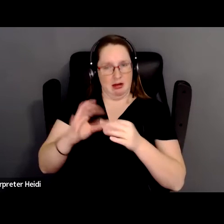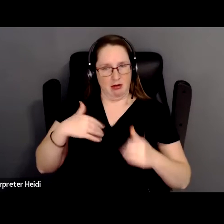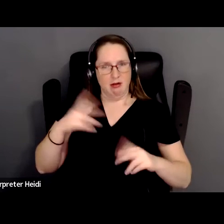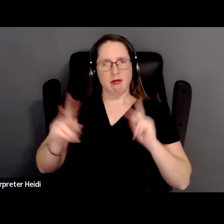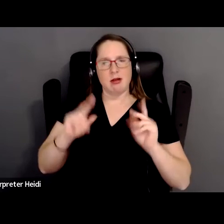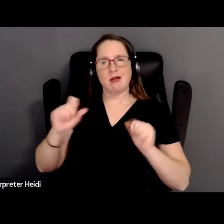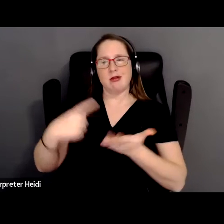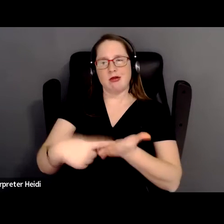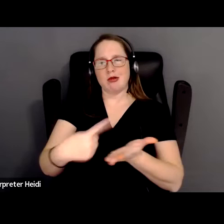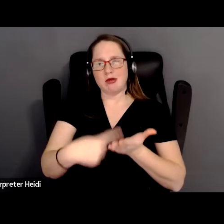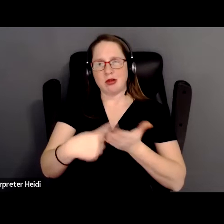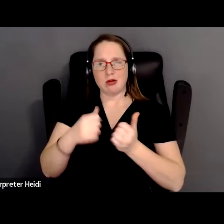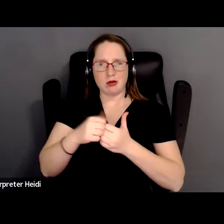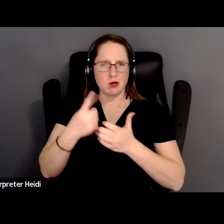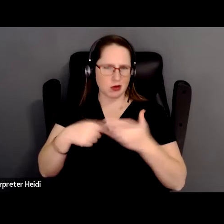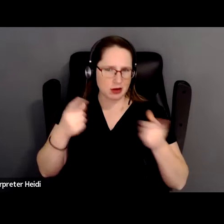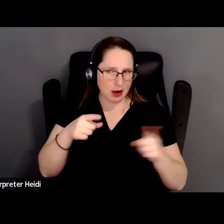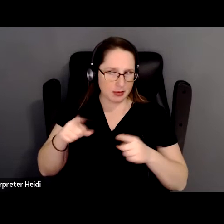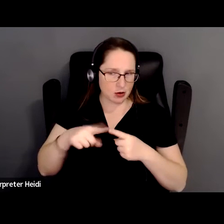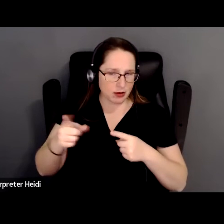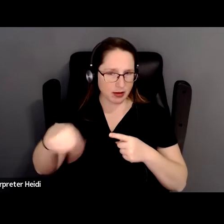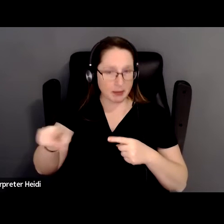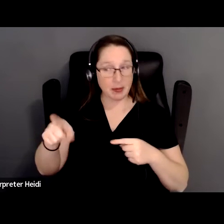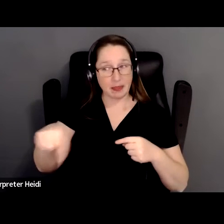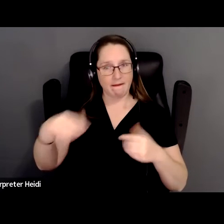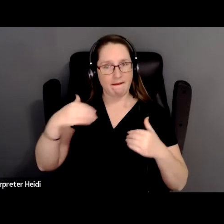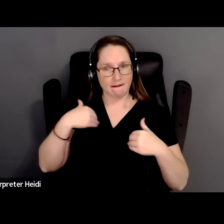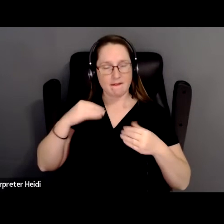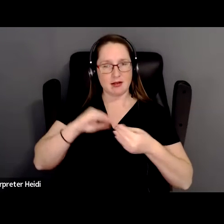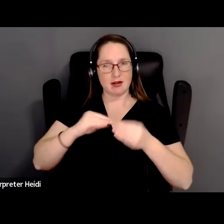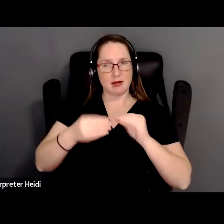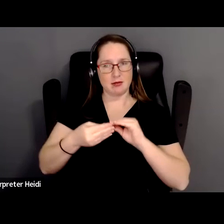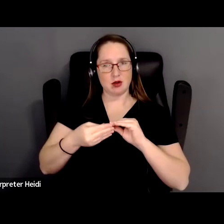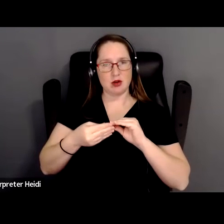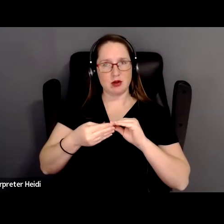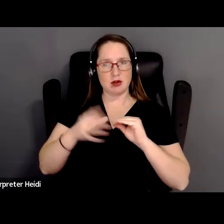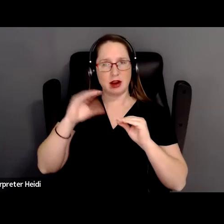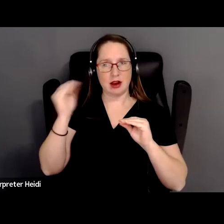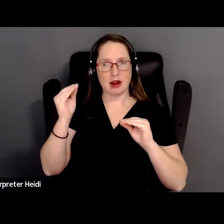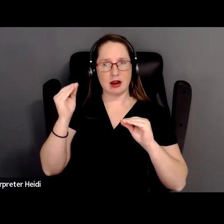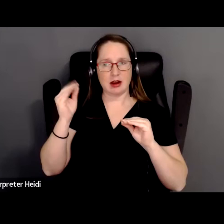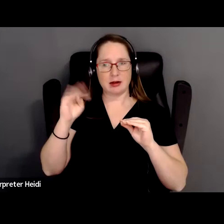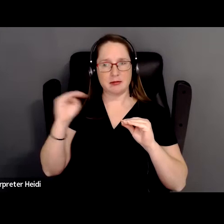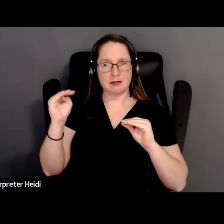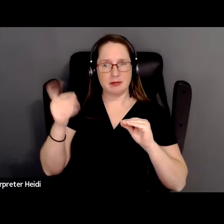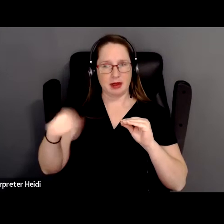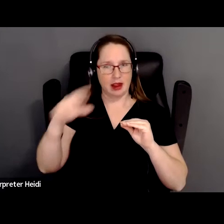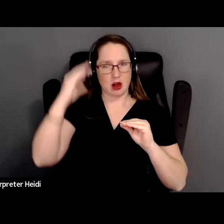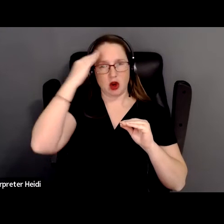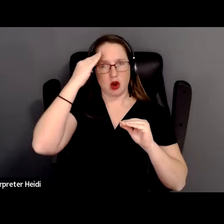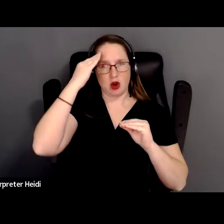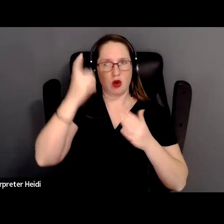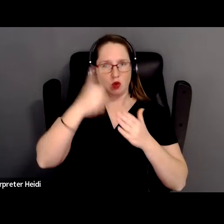to about what's happening to them, that they have the numbers and that they know what the names are.